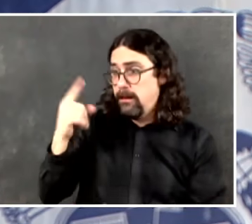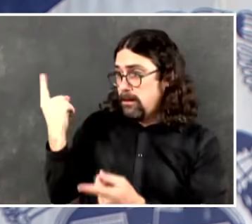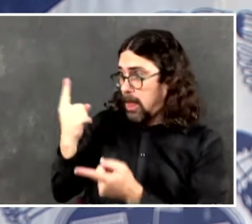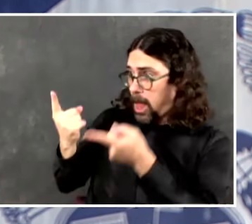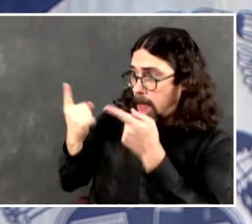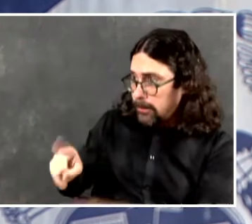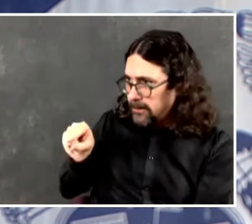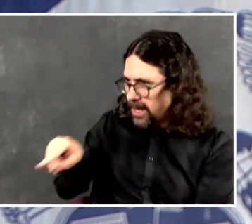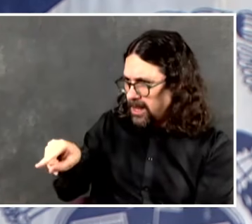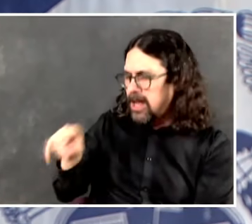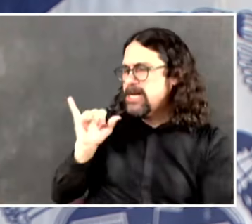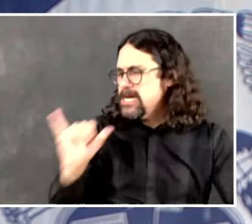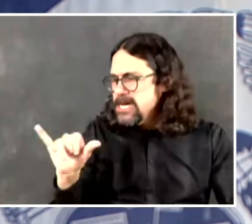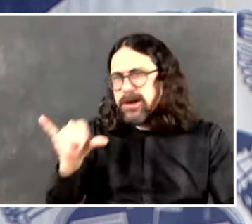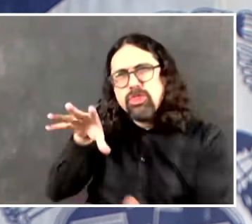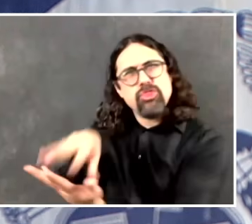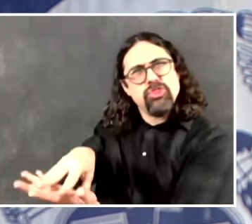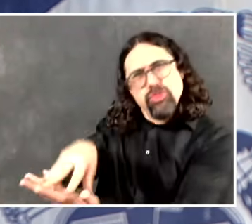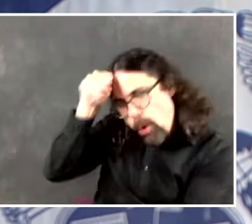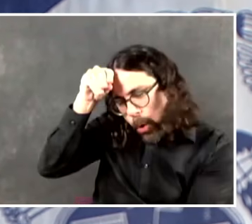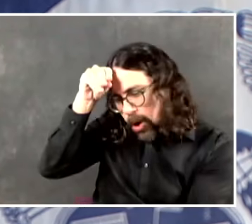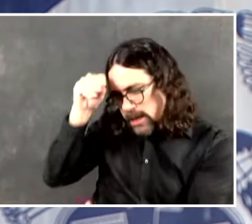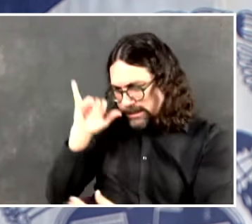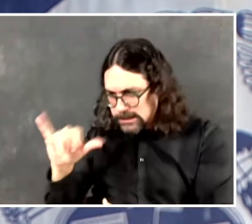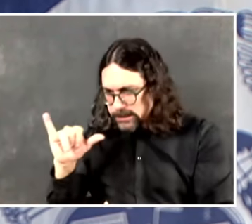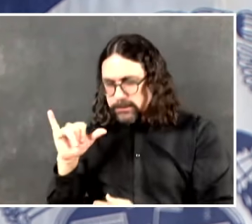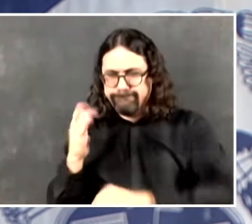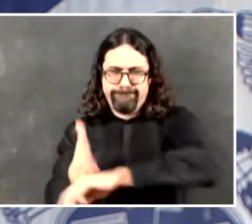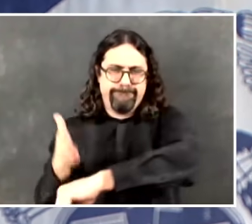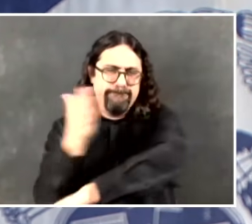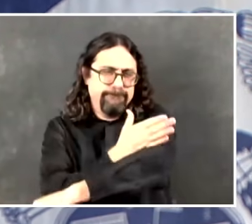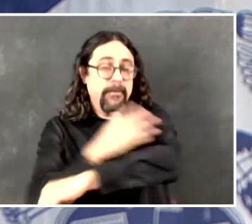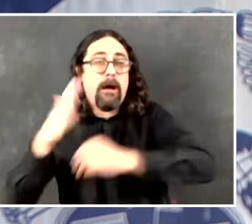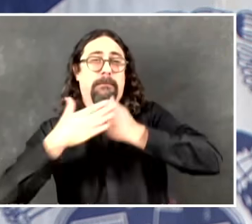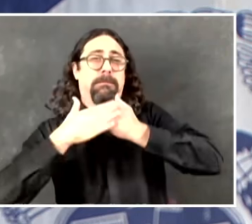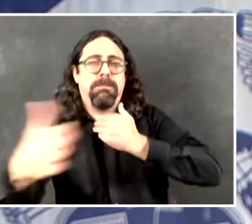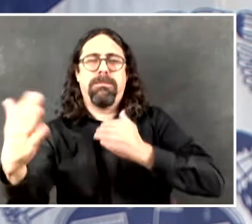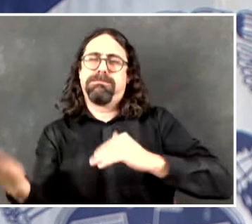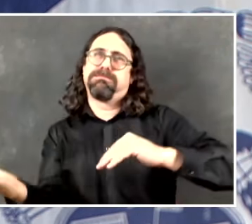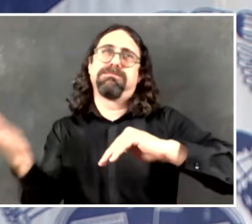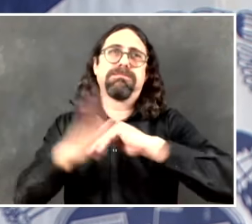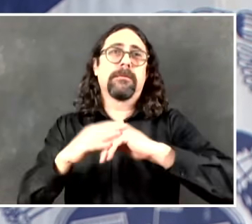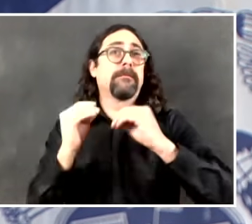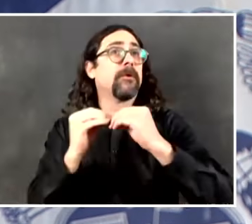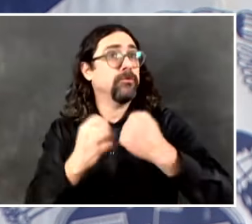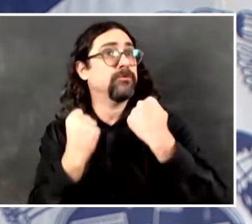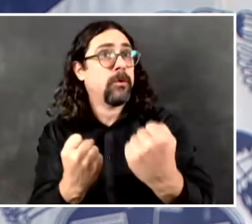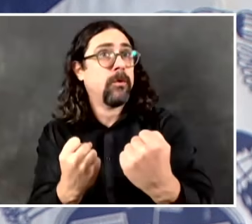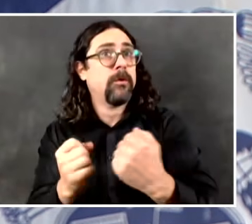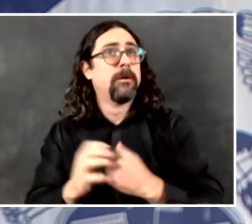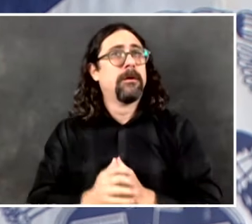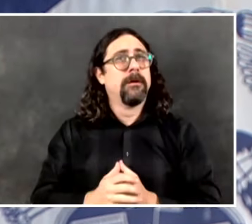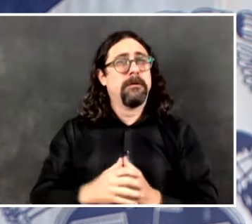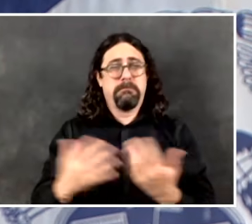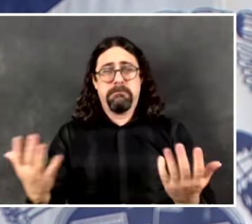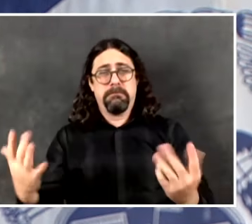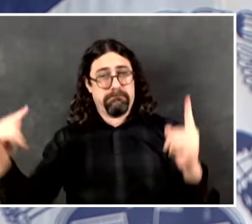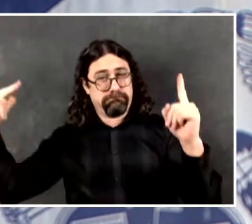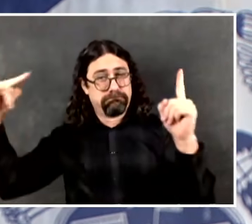WHO WE REA. THERE'S SO MANY INSTANCES WHERE THAT'S CLEAR. THINK BOAUT WHAT HAPPENED AFTER A LOT OF APLCES